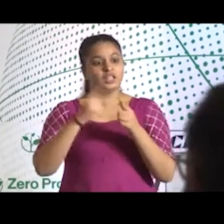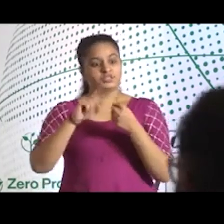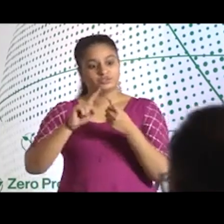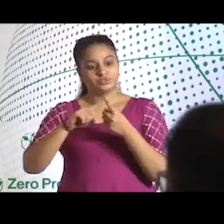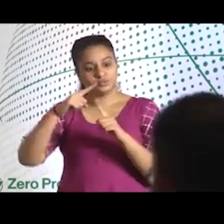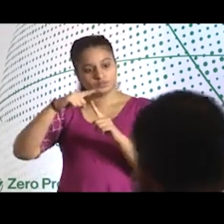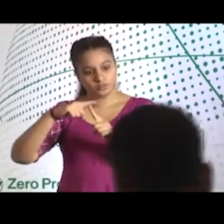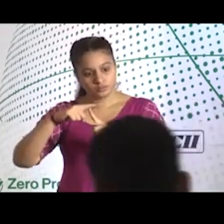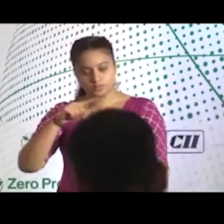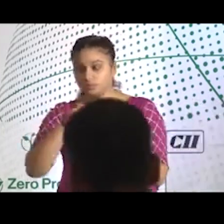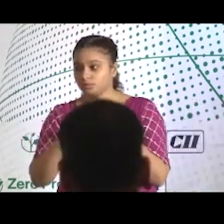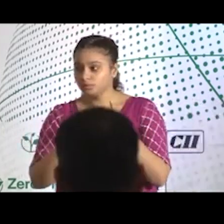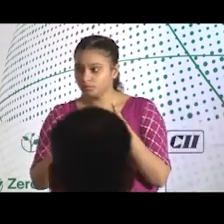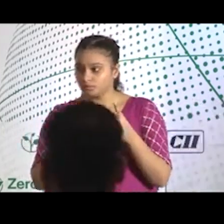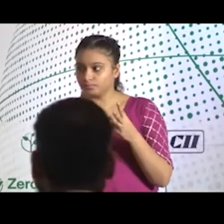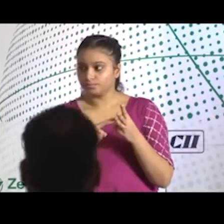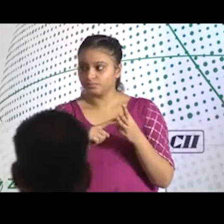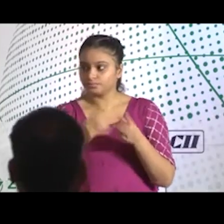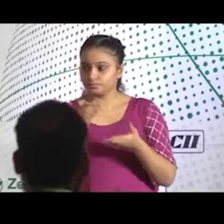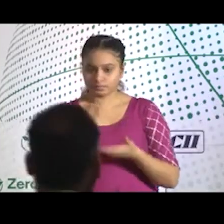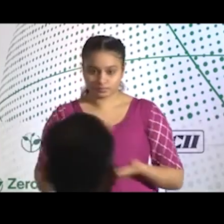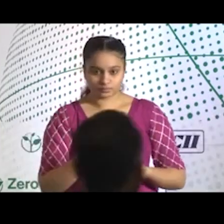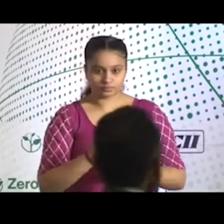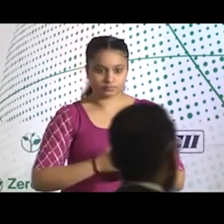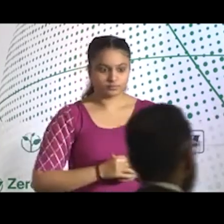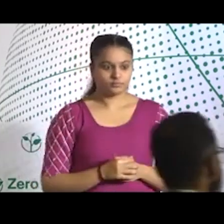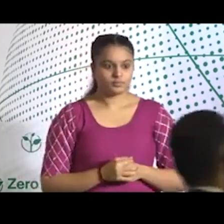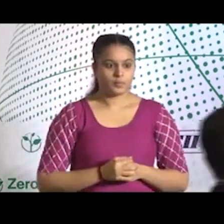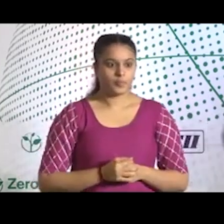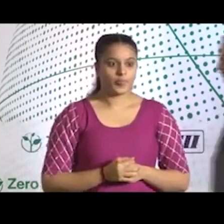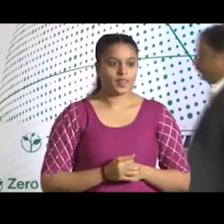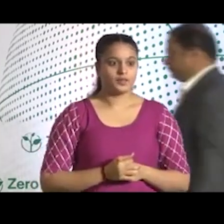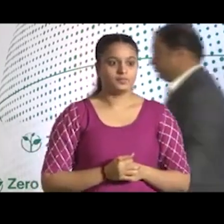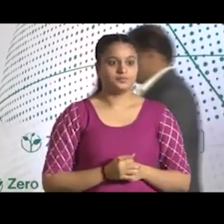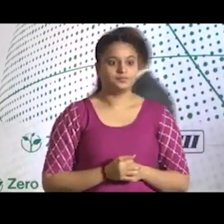staff, software engineer Google and Ms..